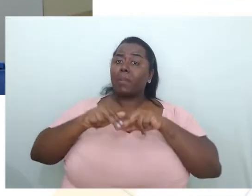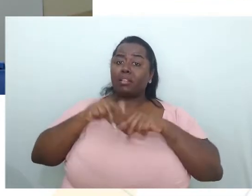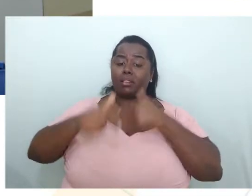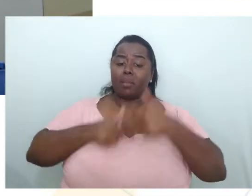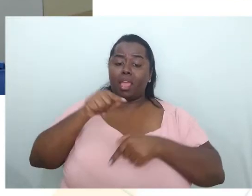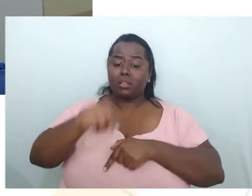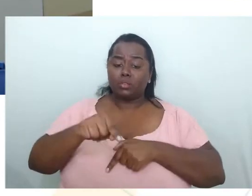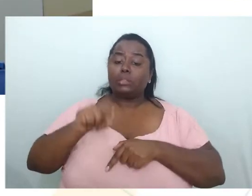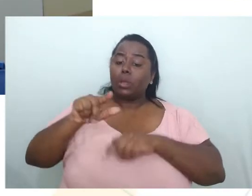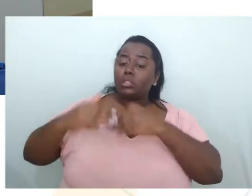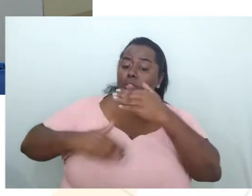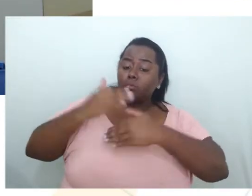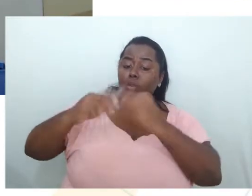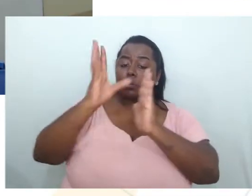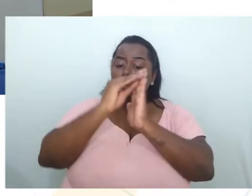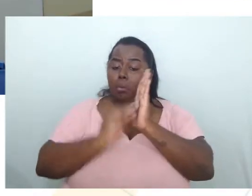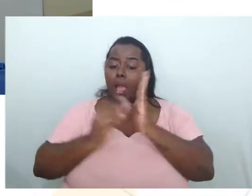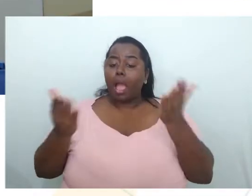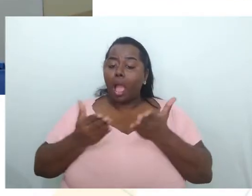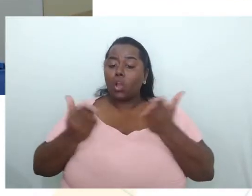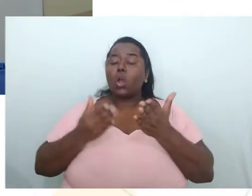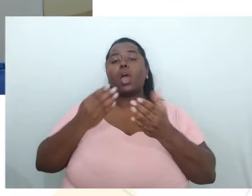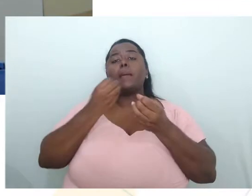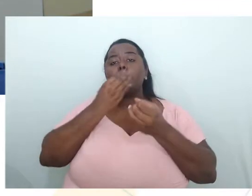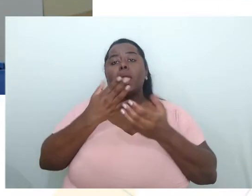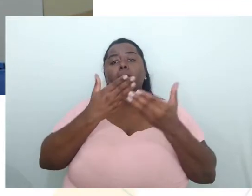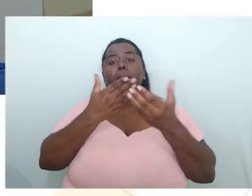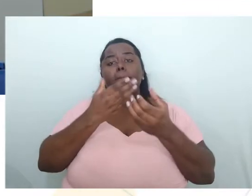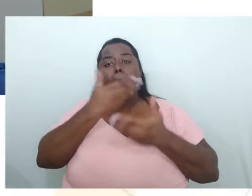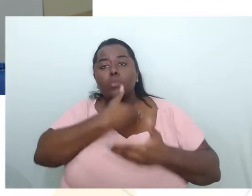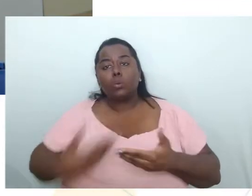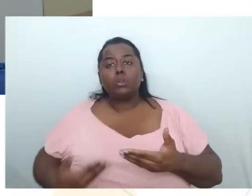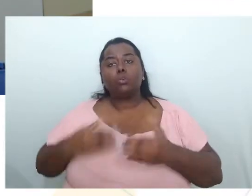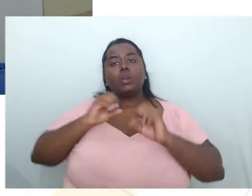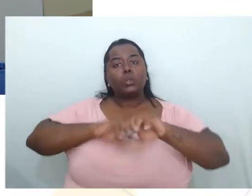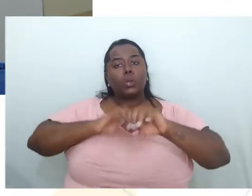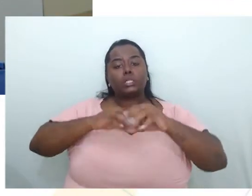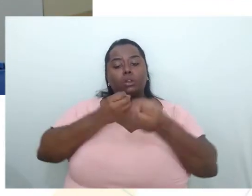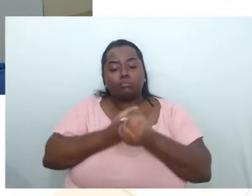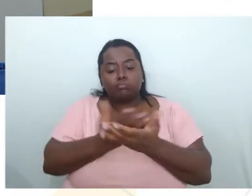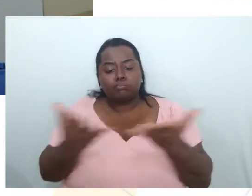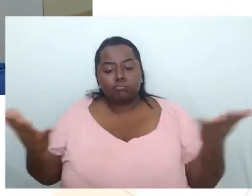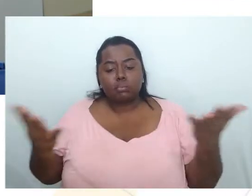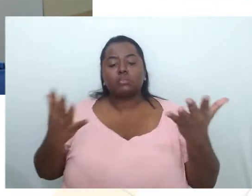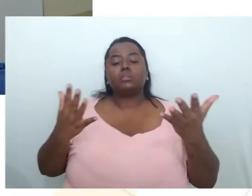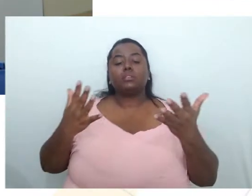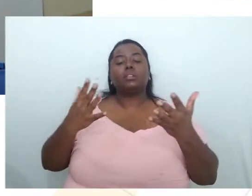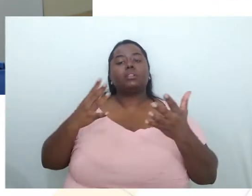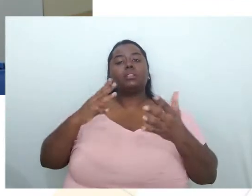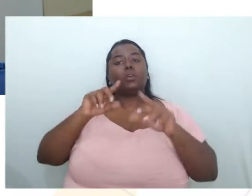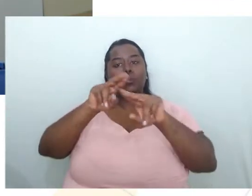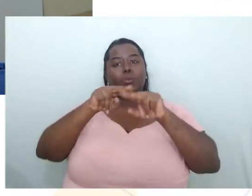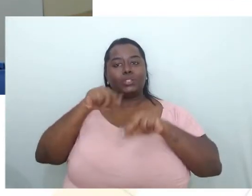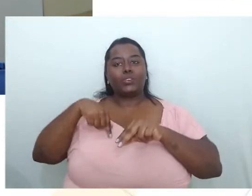content, now it is out there for public good, so it goes back to the idea of education of the public good that I was talking about, right.